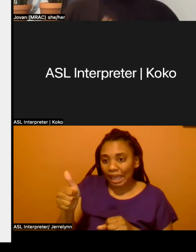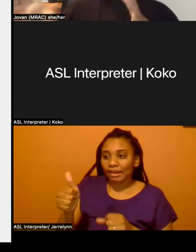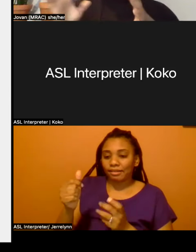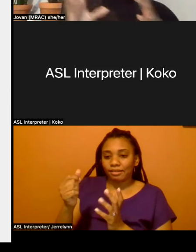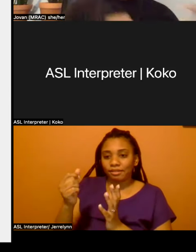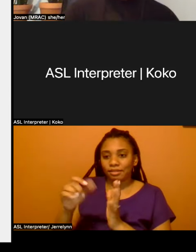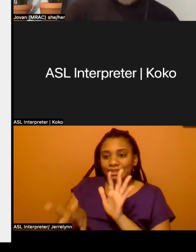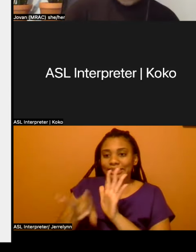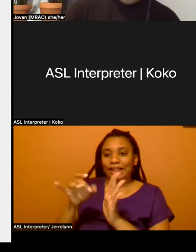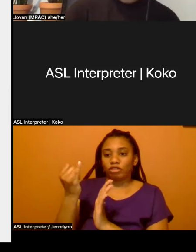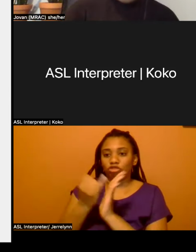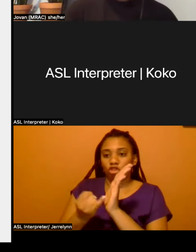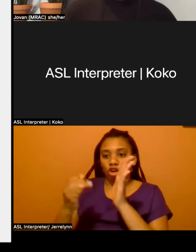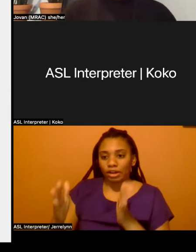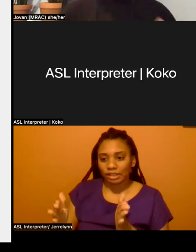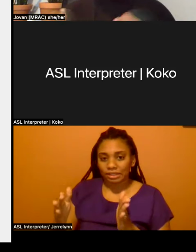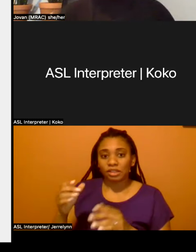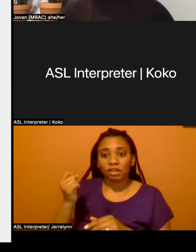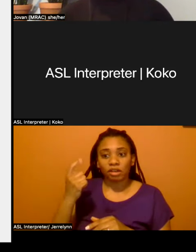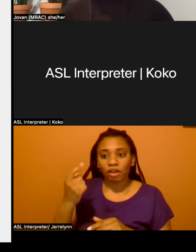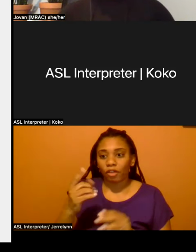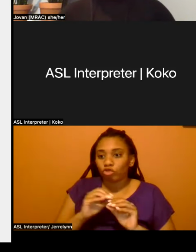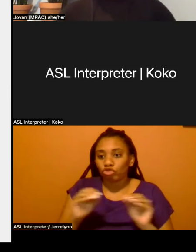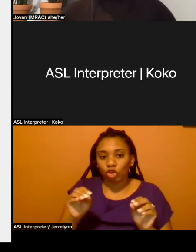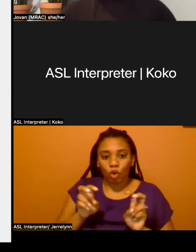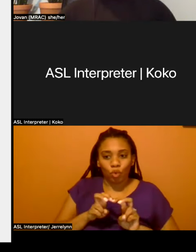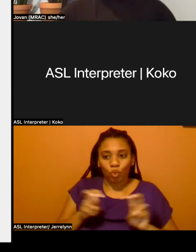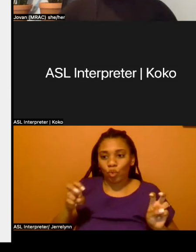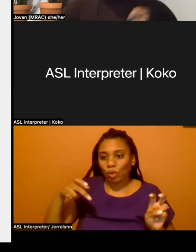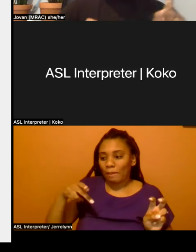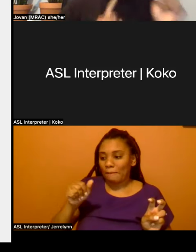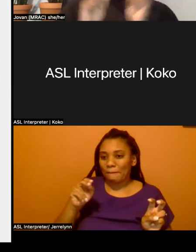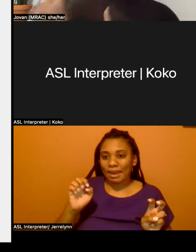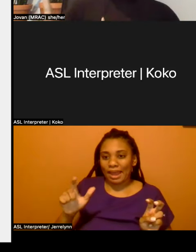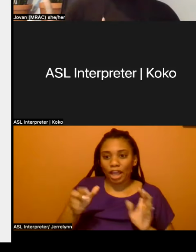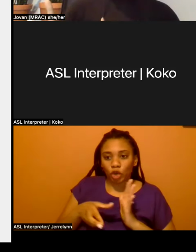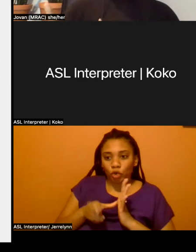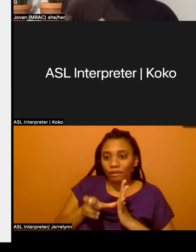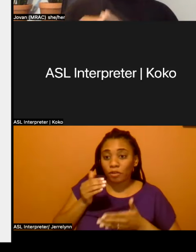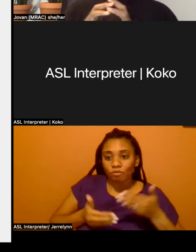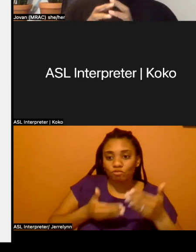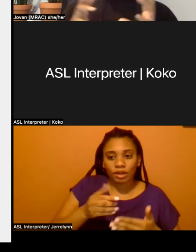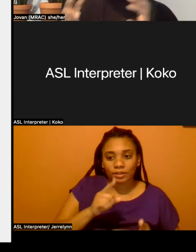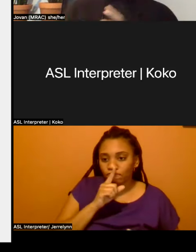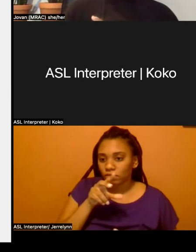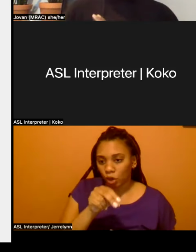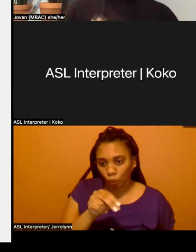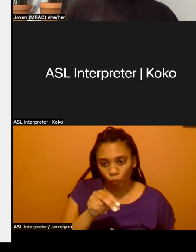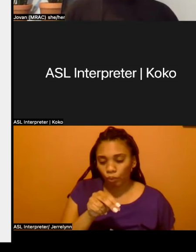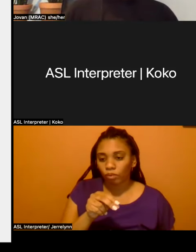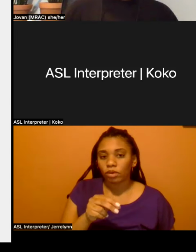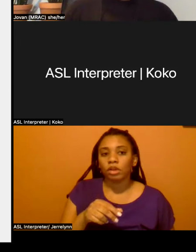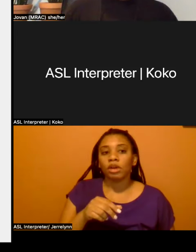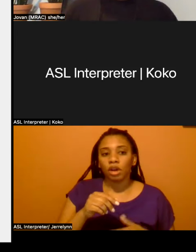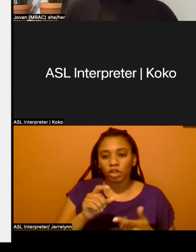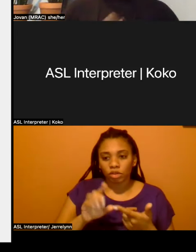There is no panel review process, okay? So I'm gonna talk about what these priority groupings are,